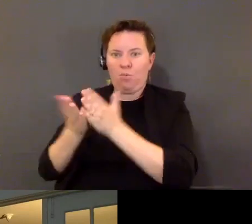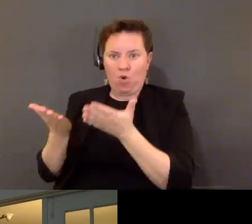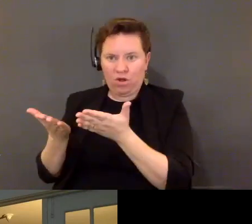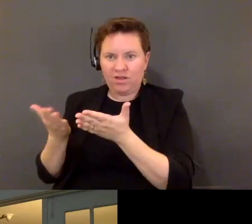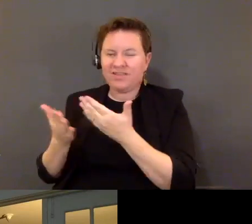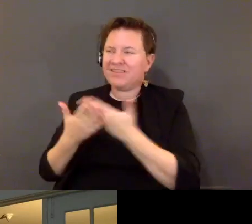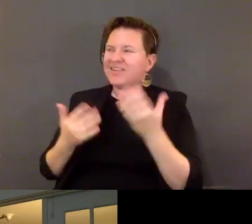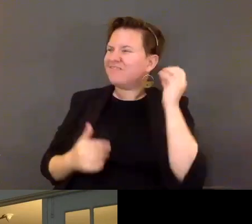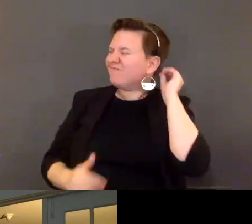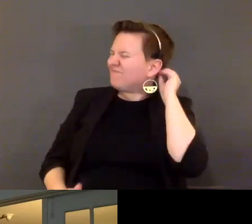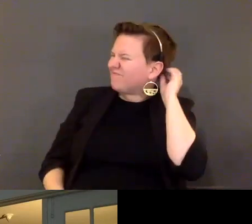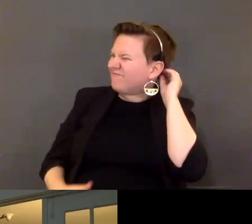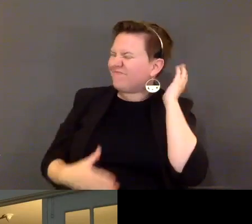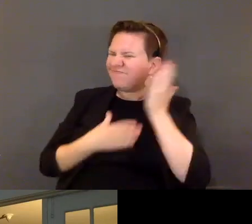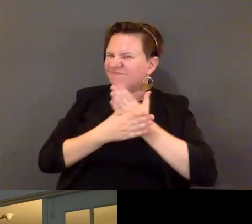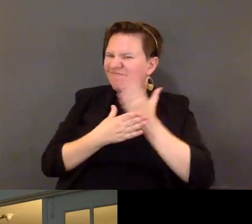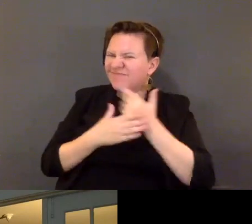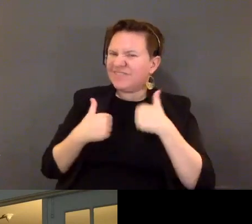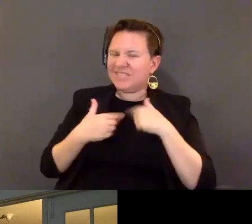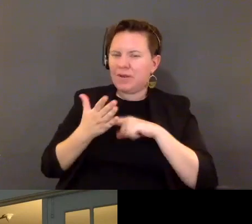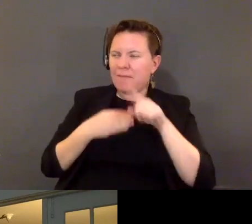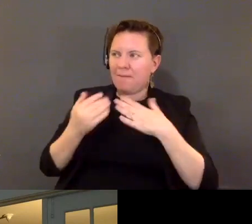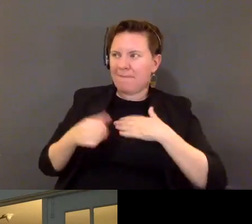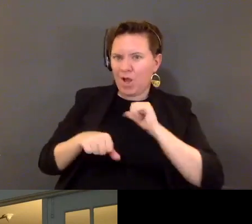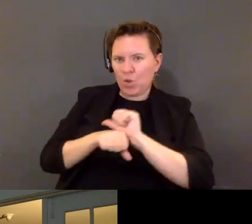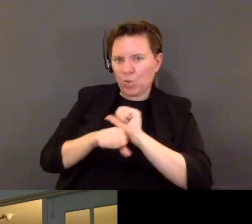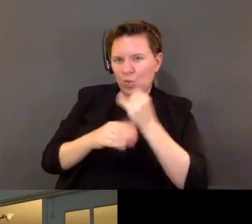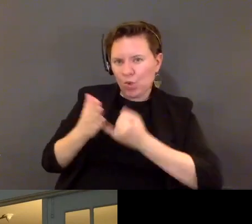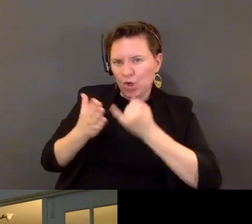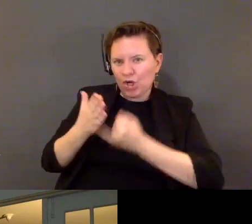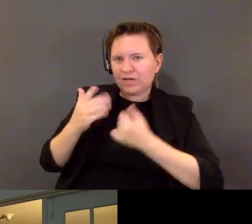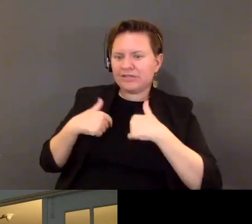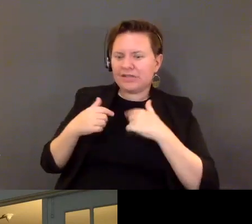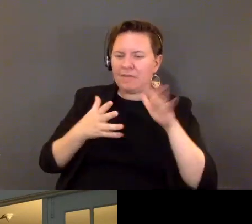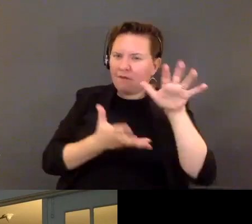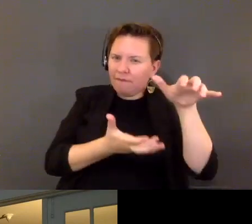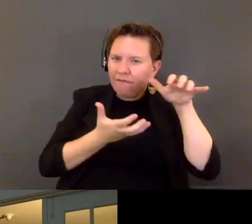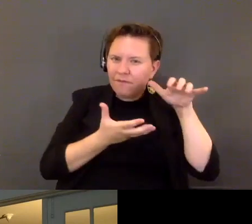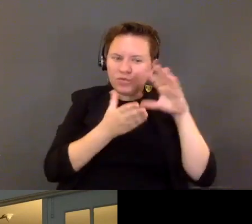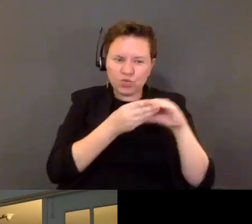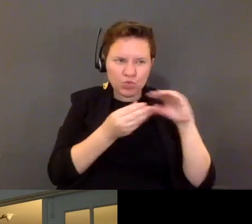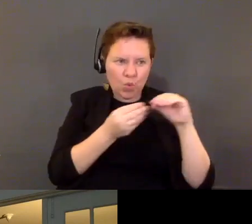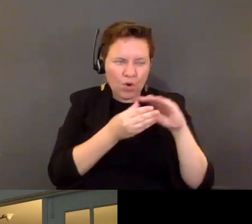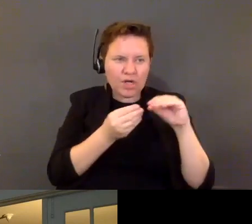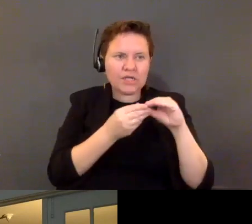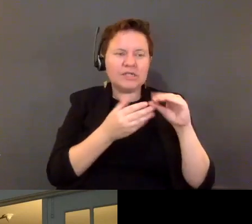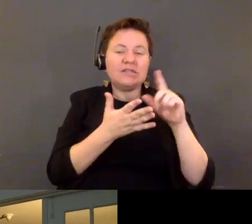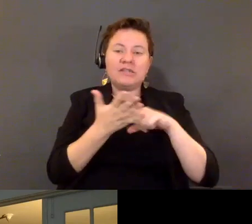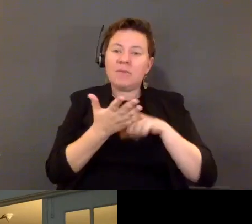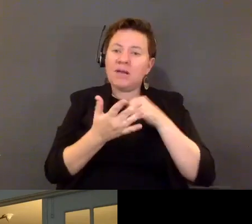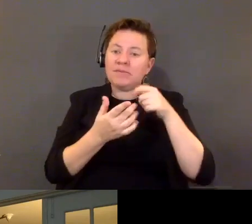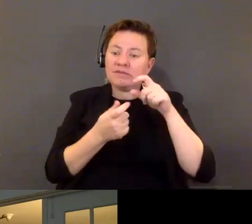me often about my work is that as i'm taking the stories sometimes the details overwhelm the image